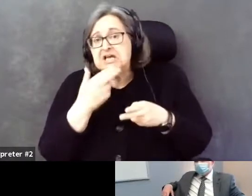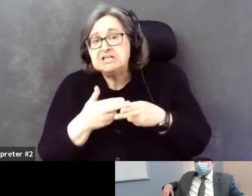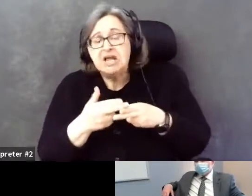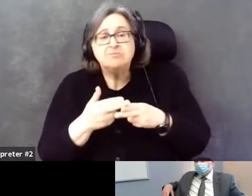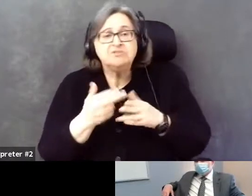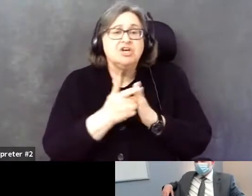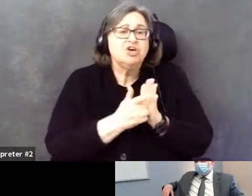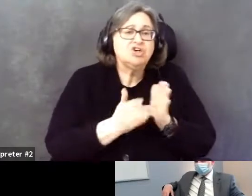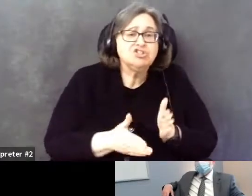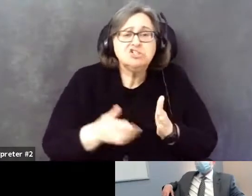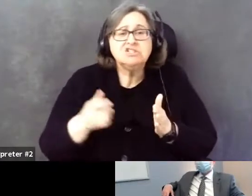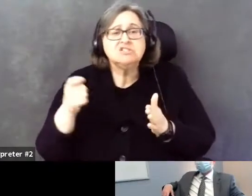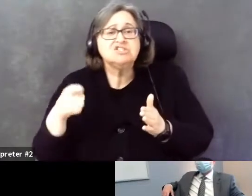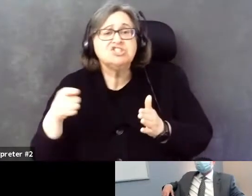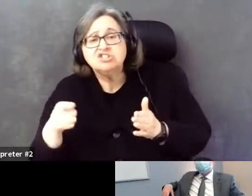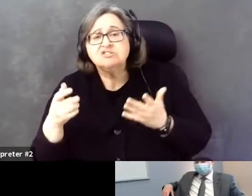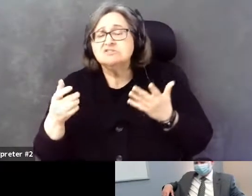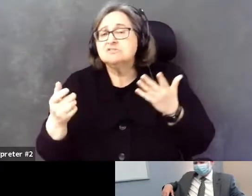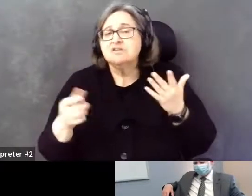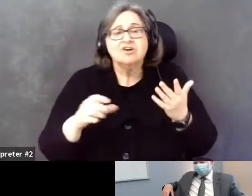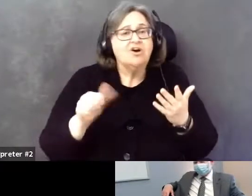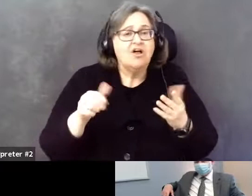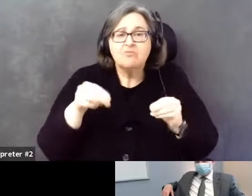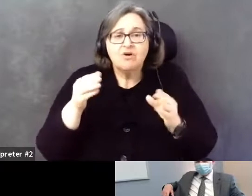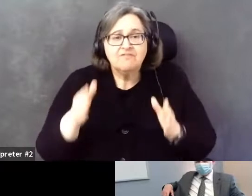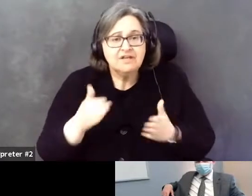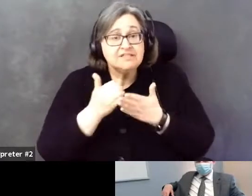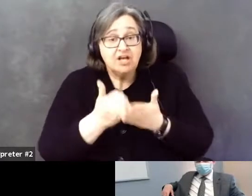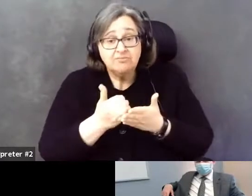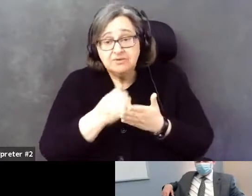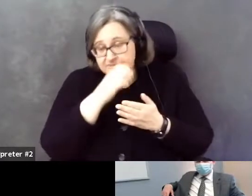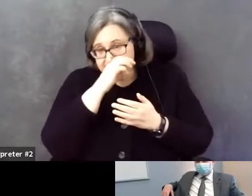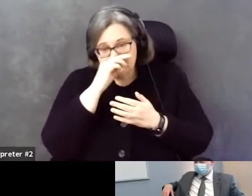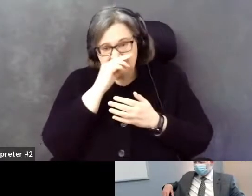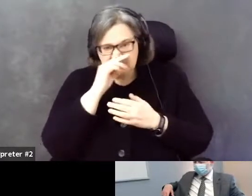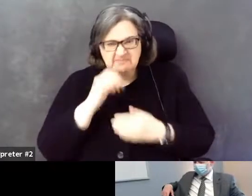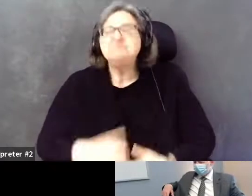or judges or other providers that helped you along the pathway?